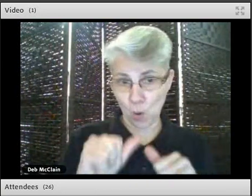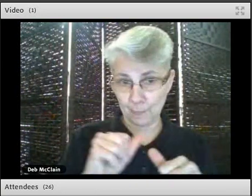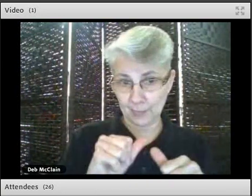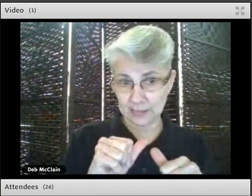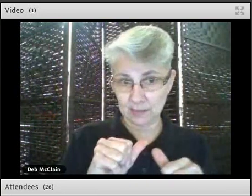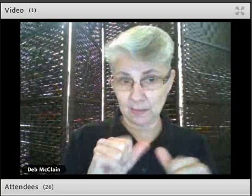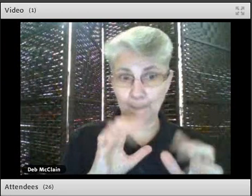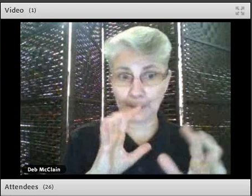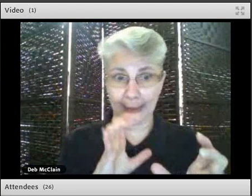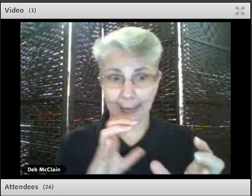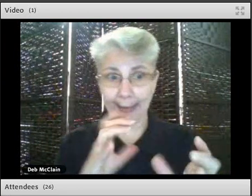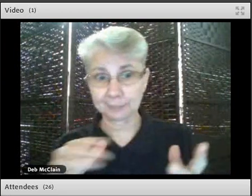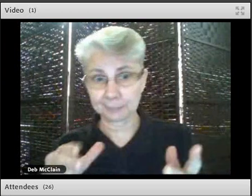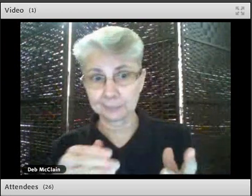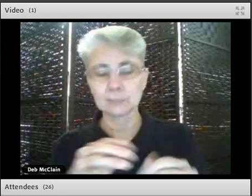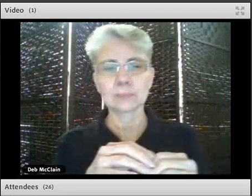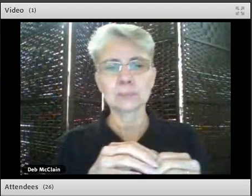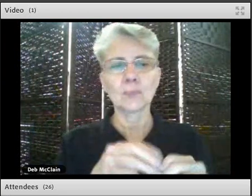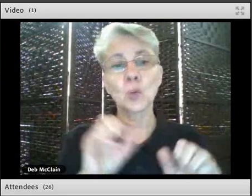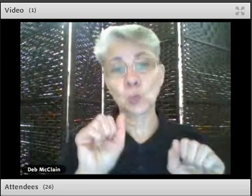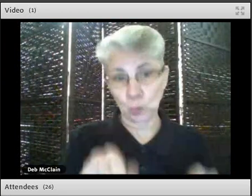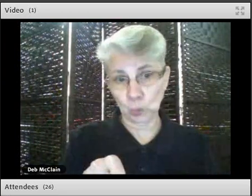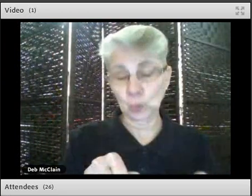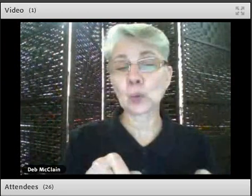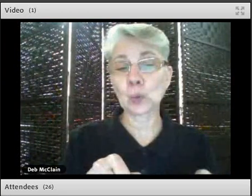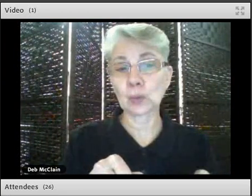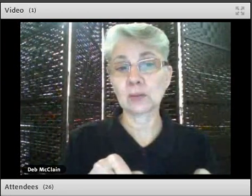But usually, we would do those, actually,